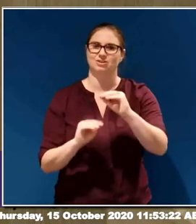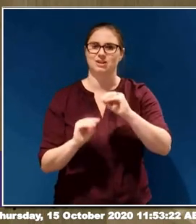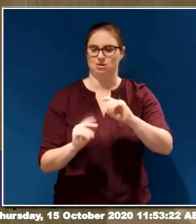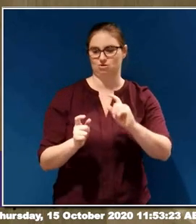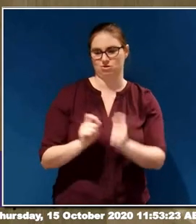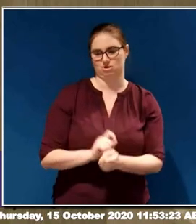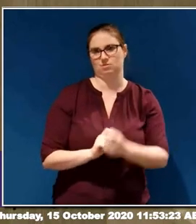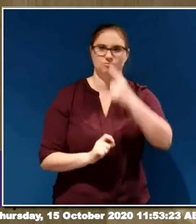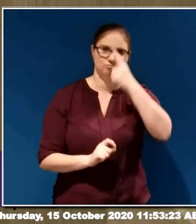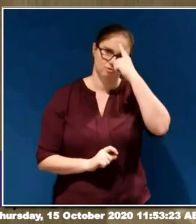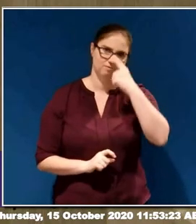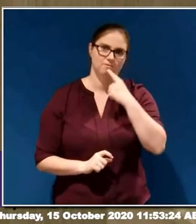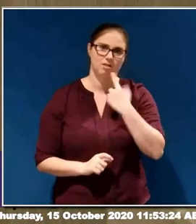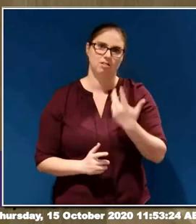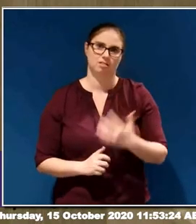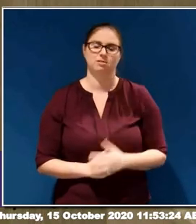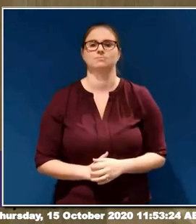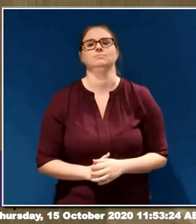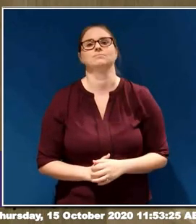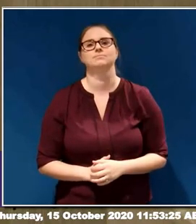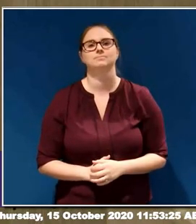It's a bit of an auditing tool.